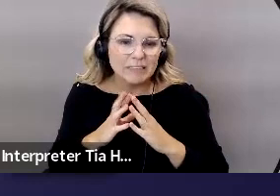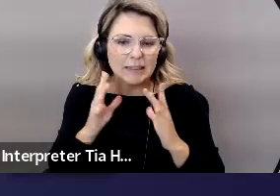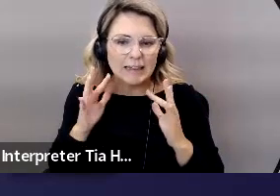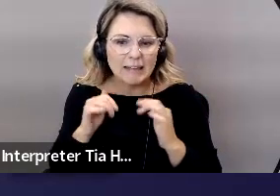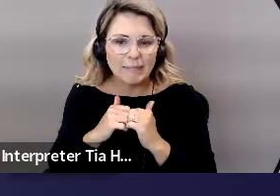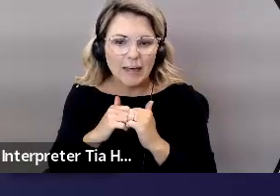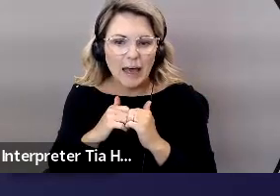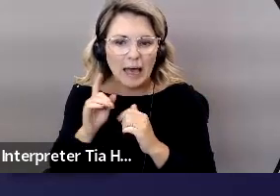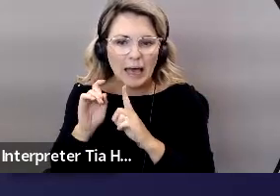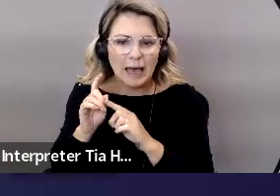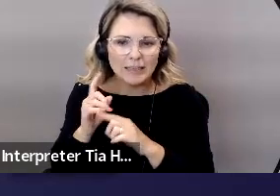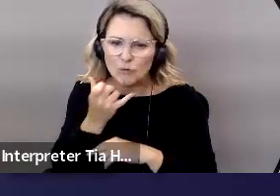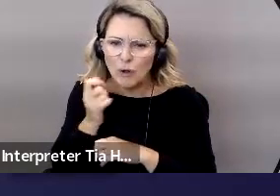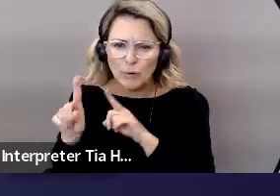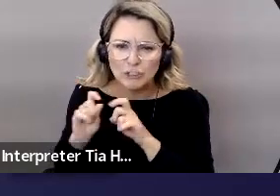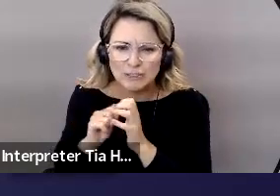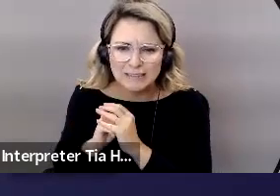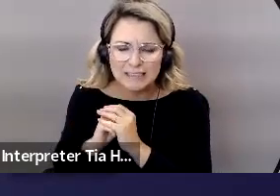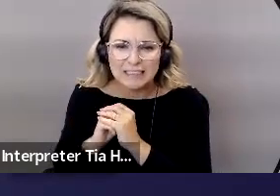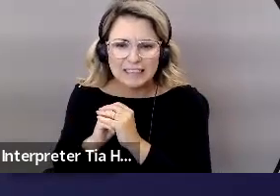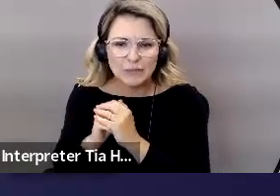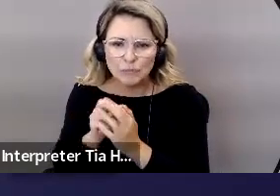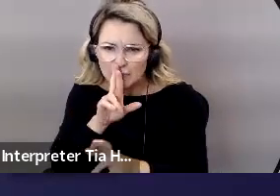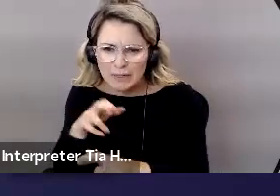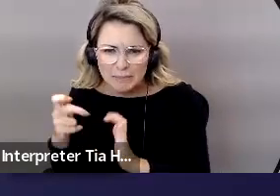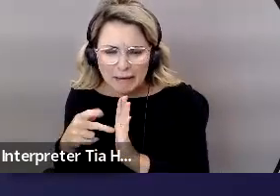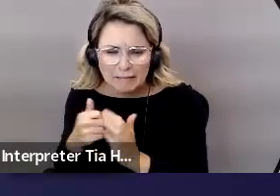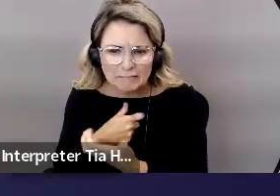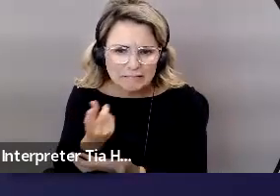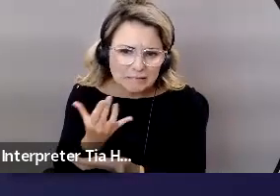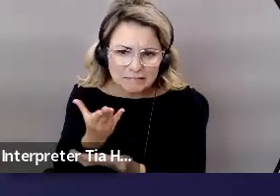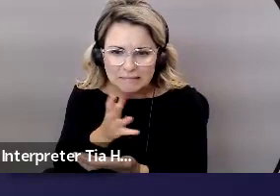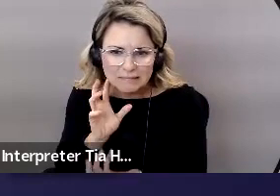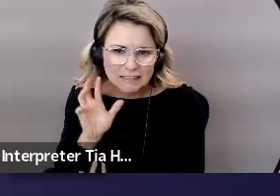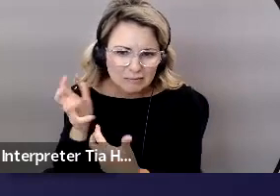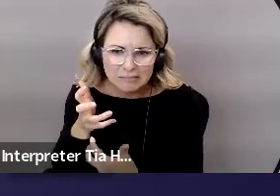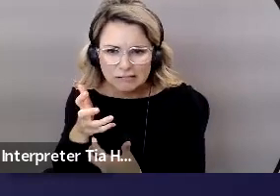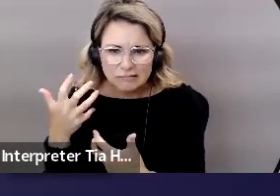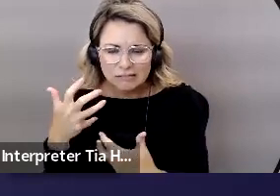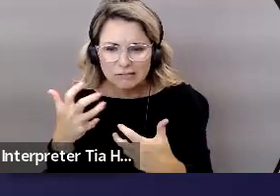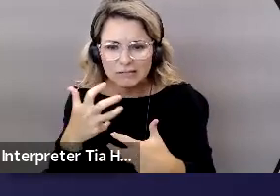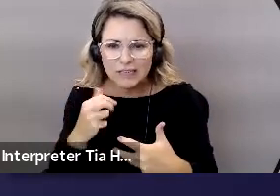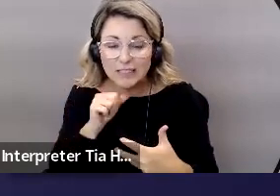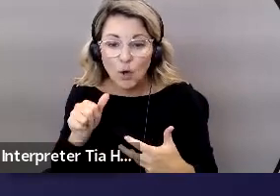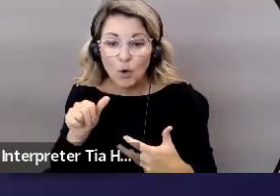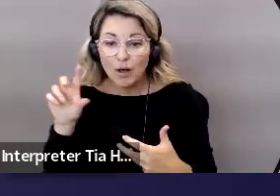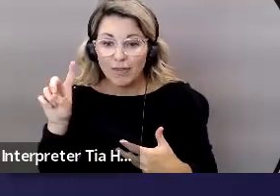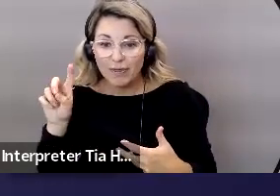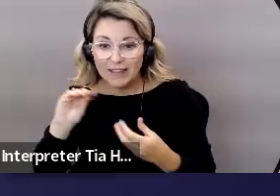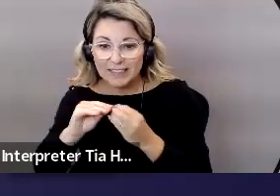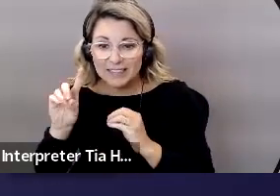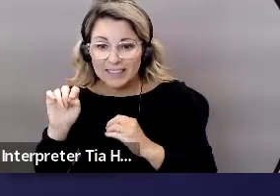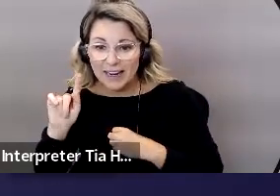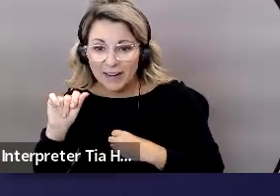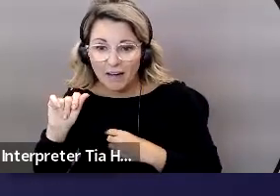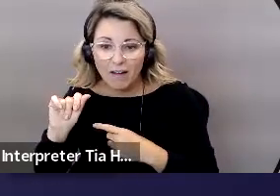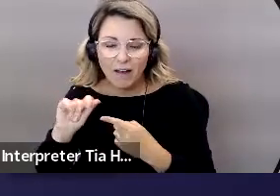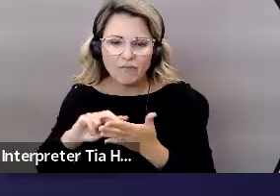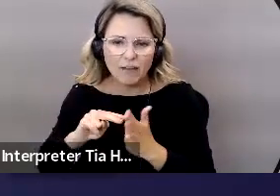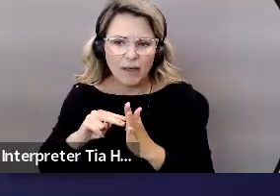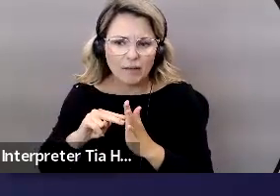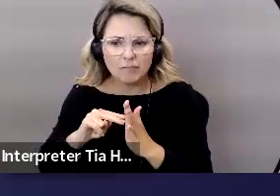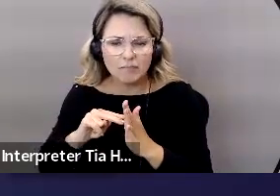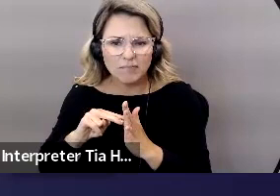questions or ask or or tracking data in a way that I found to be ineffectual or not very helpful.